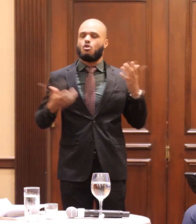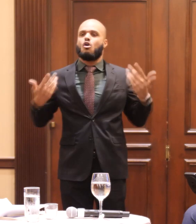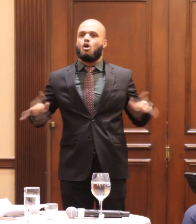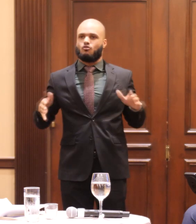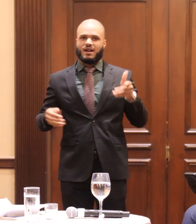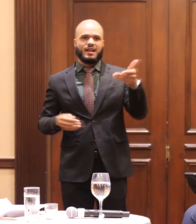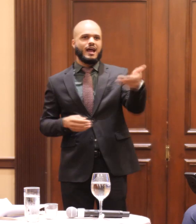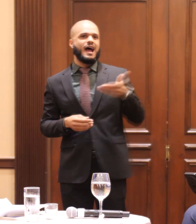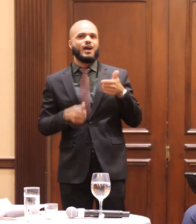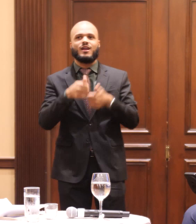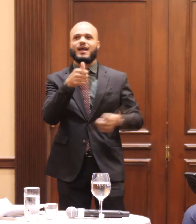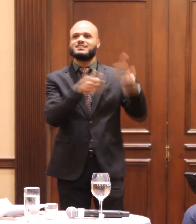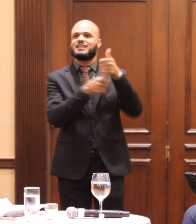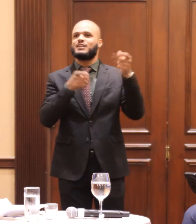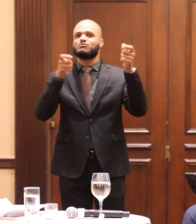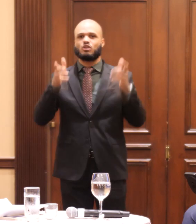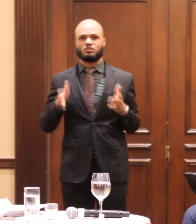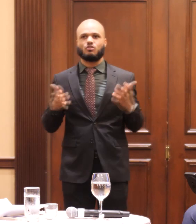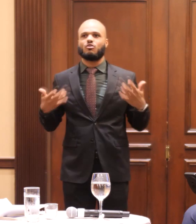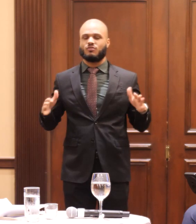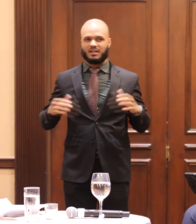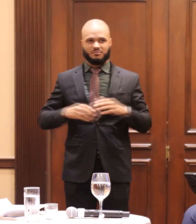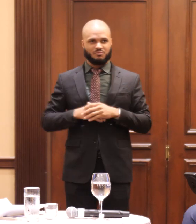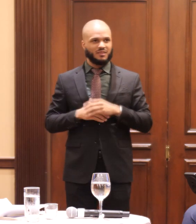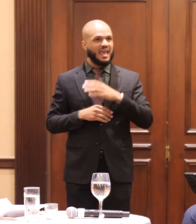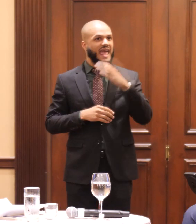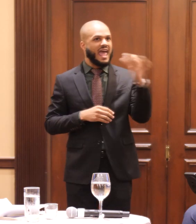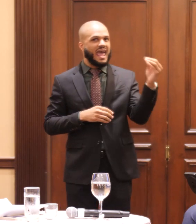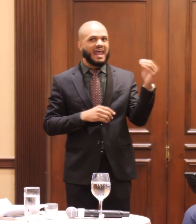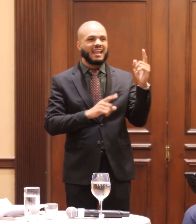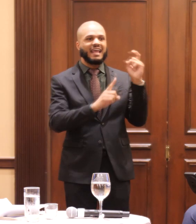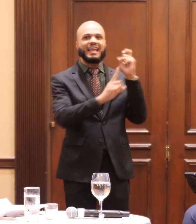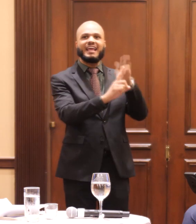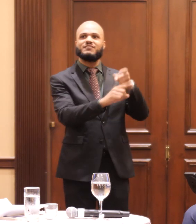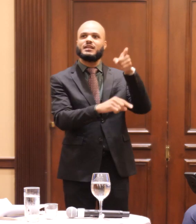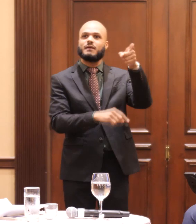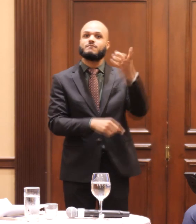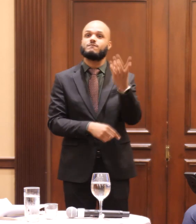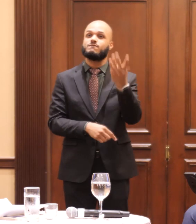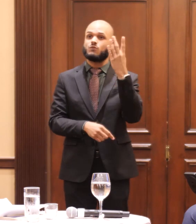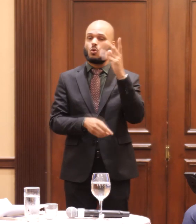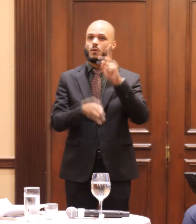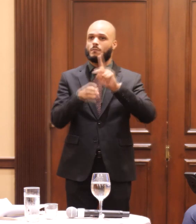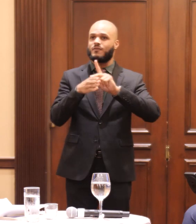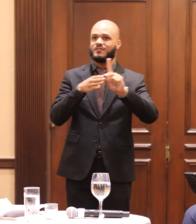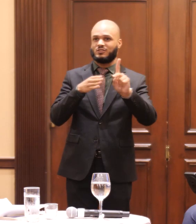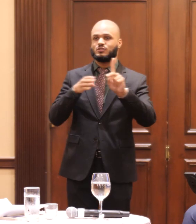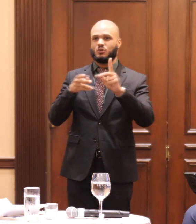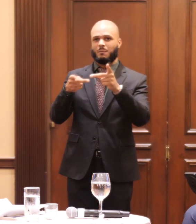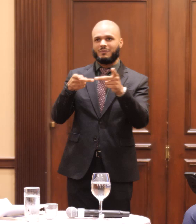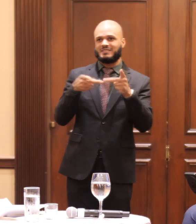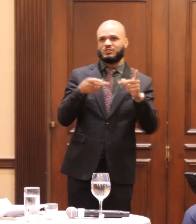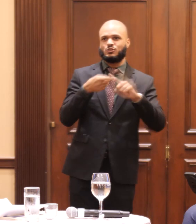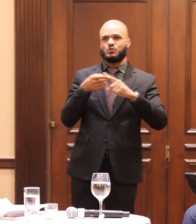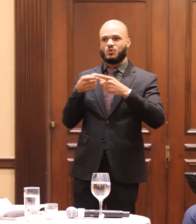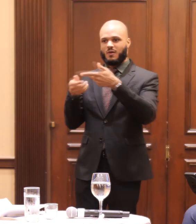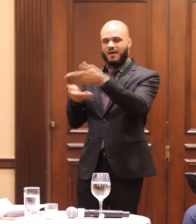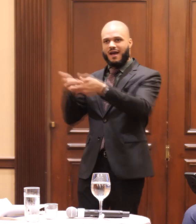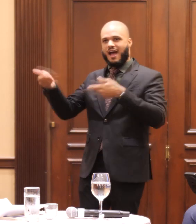executive director and had given him four professional slots to hire staff for.